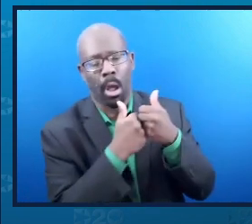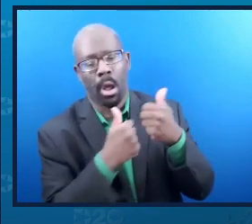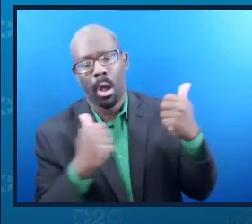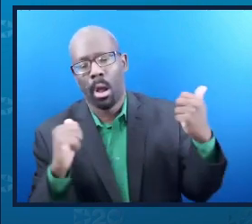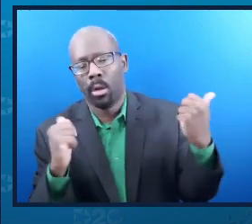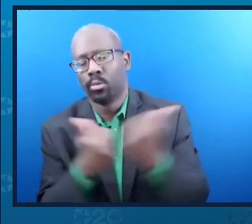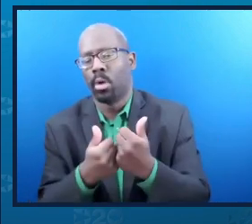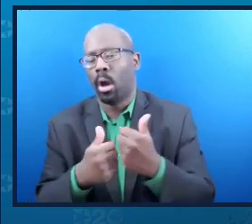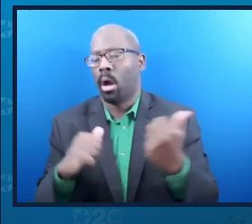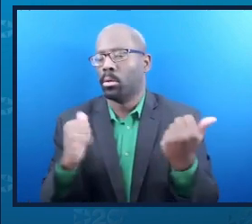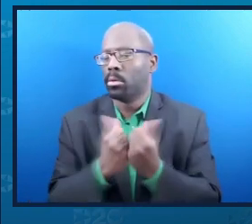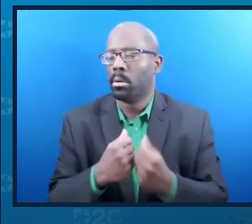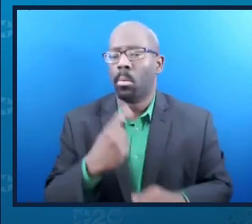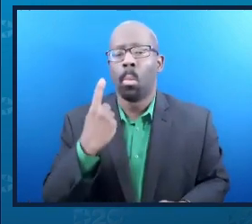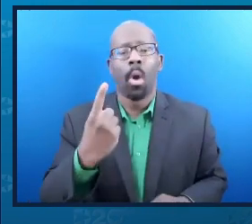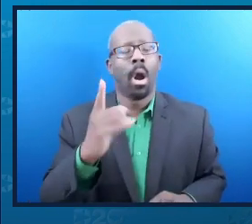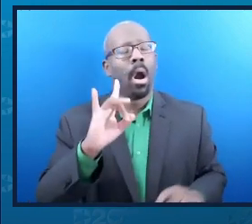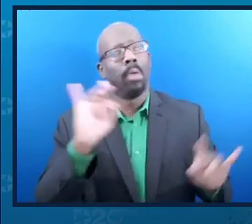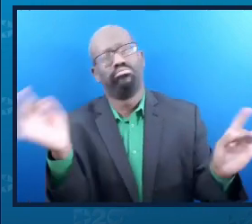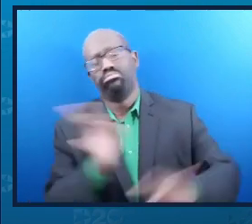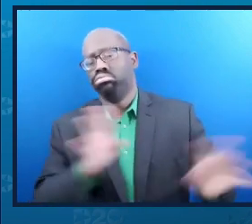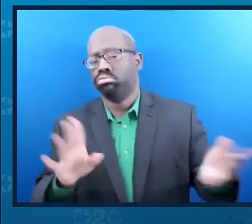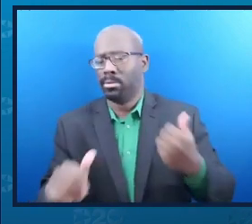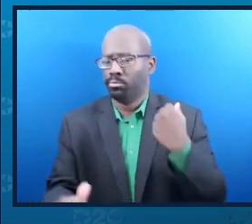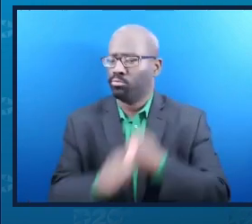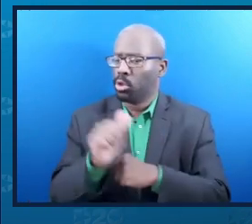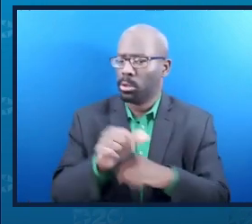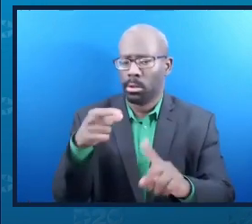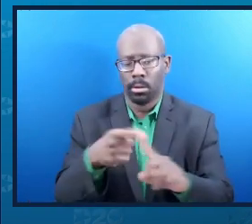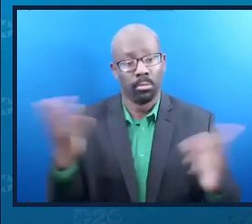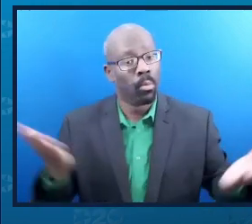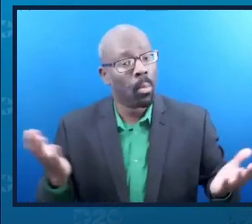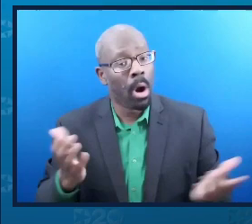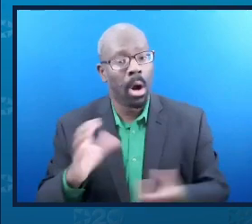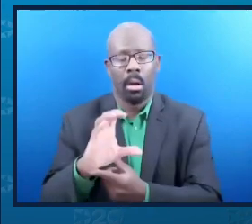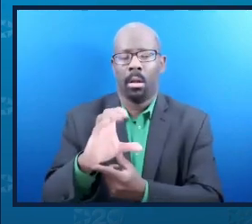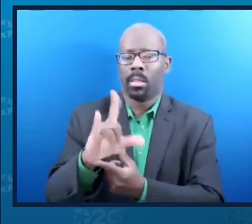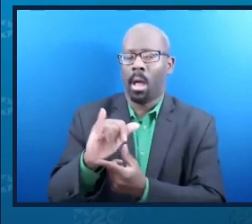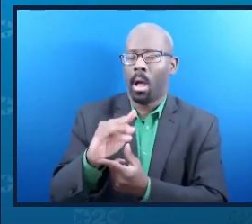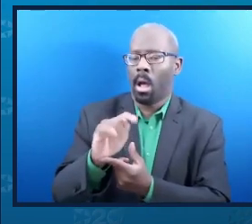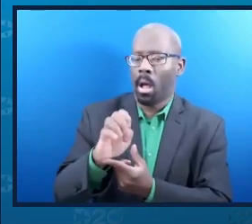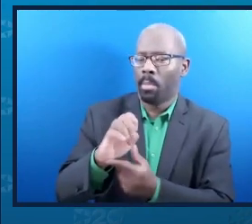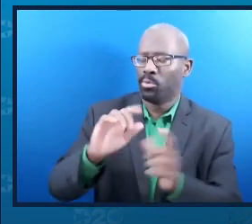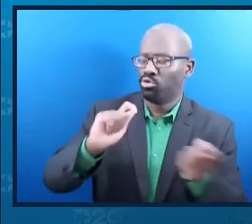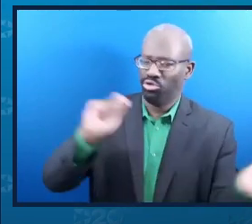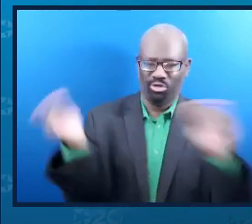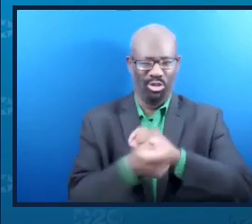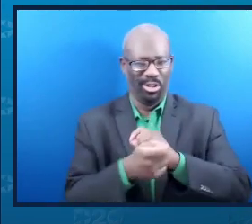THREAT TO ALL OF US. THAT IS CLIMATE CHANG THE CLIMATE CRISIS HERE.